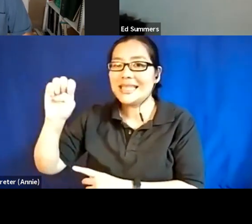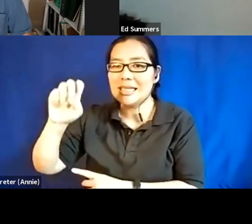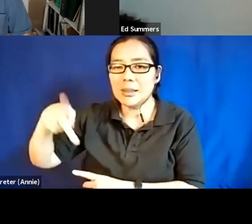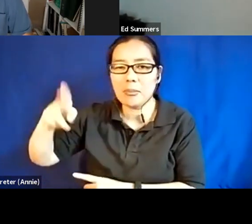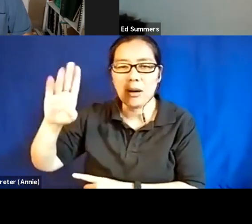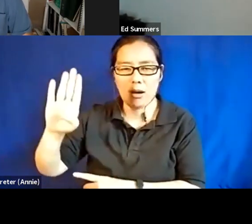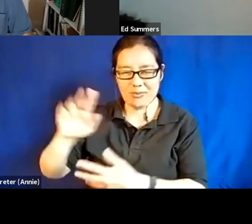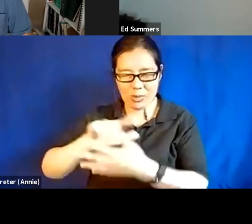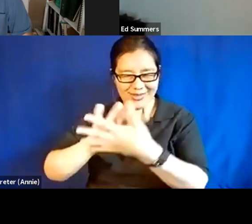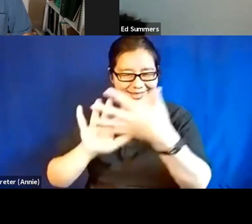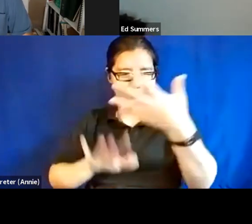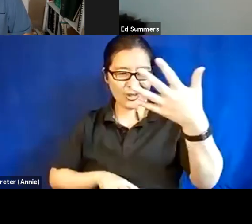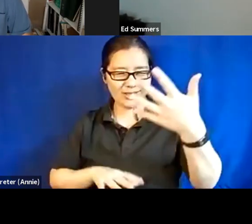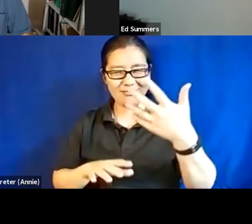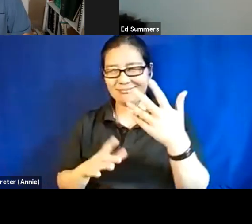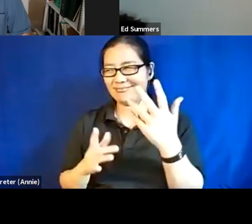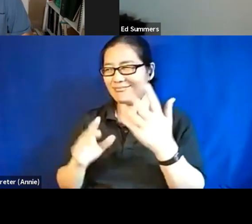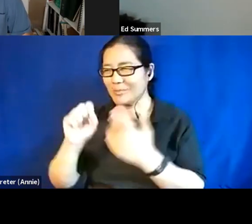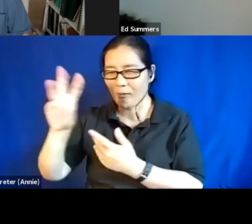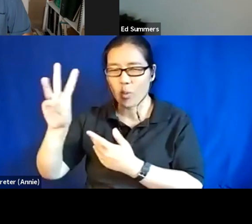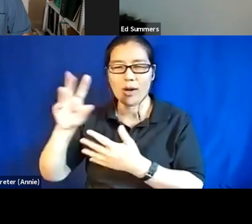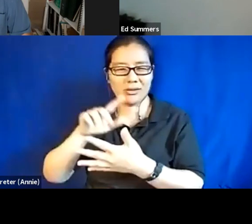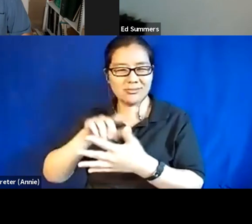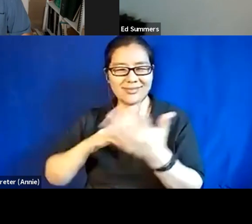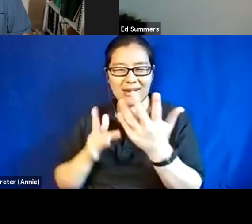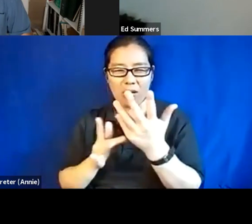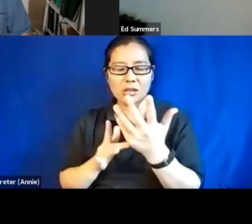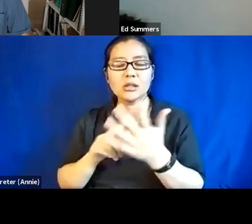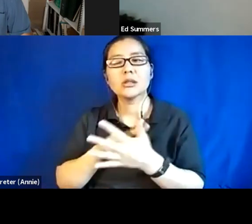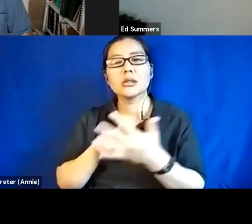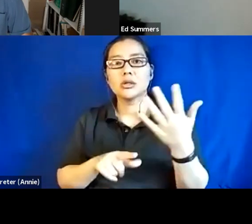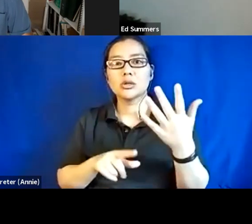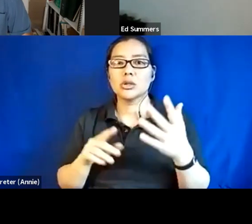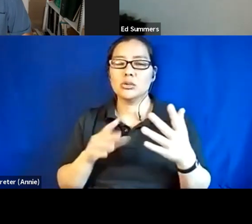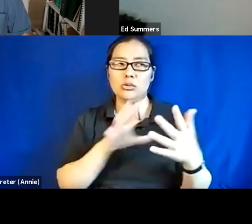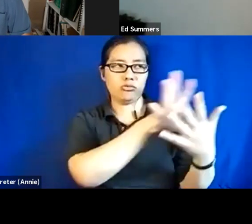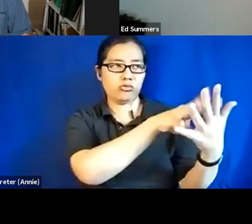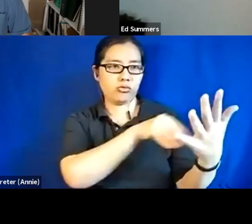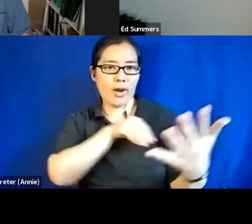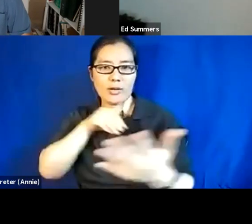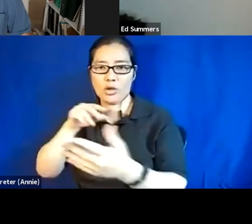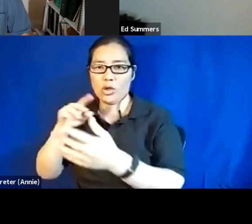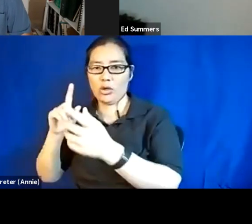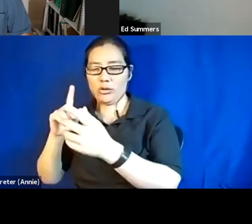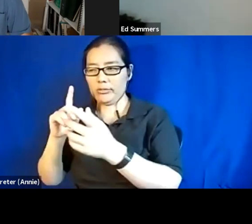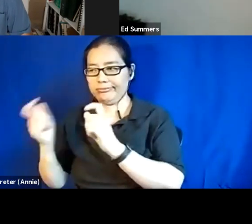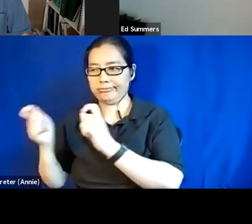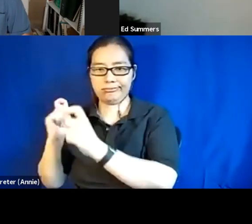sort of encapsulate and render a whole bunch of different things. As with so